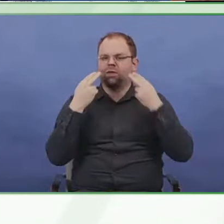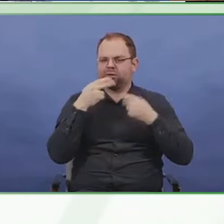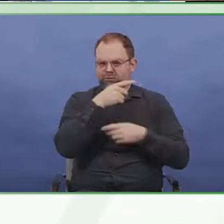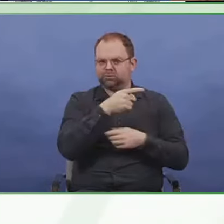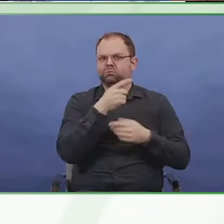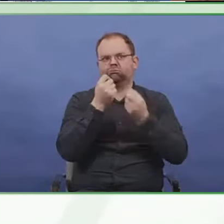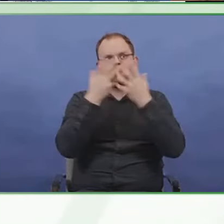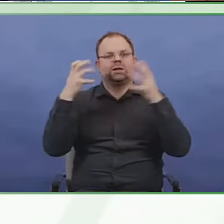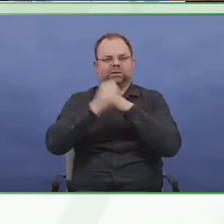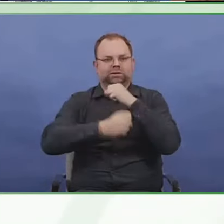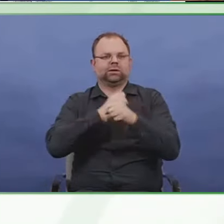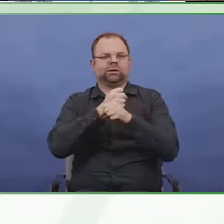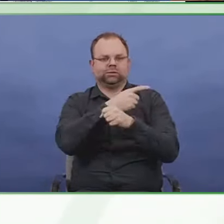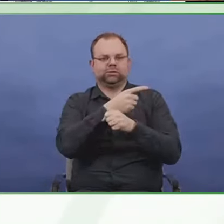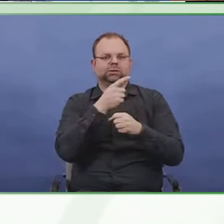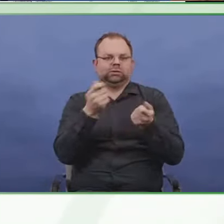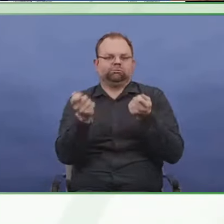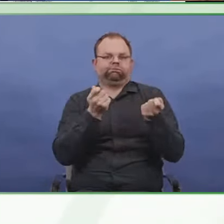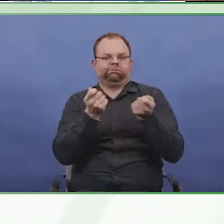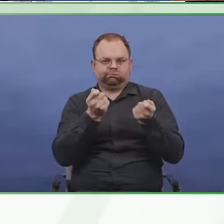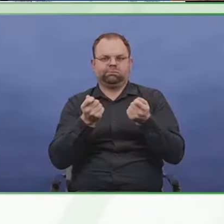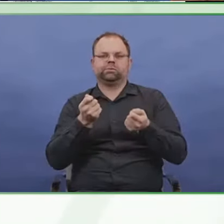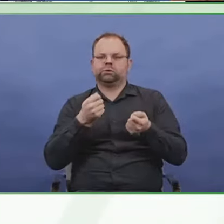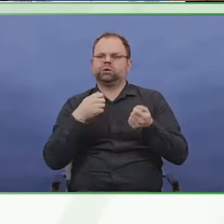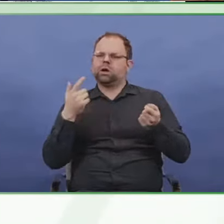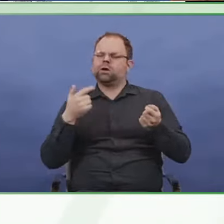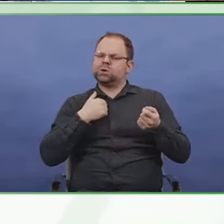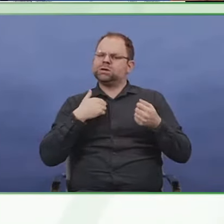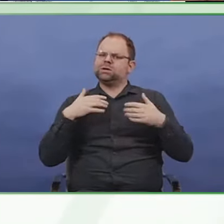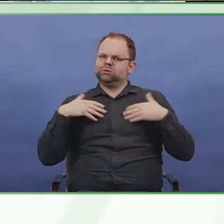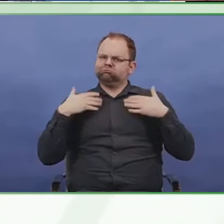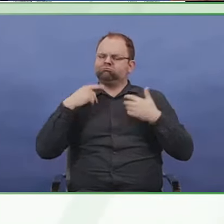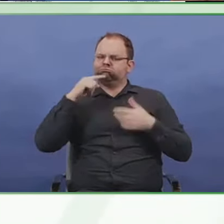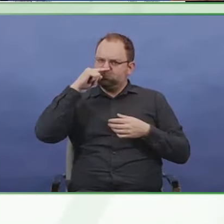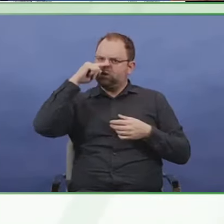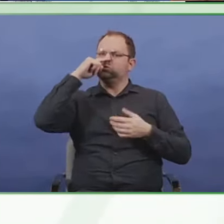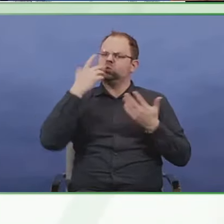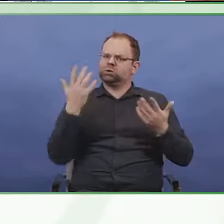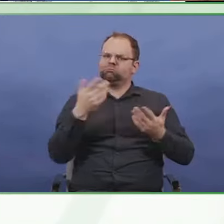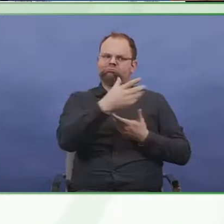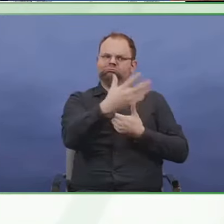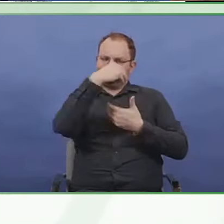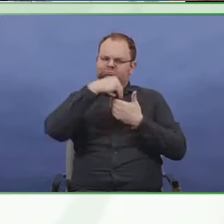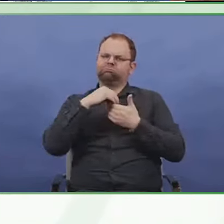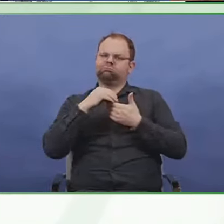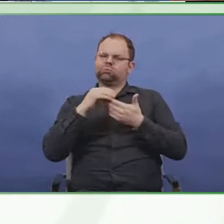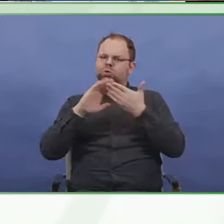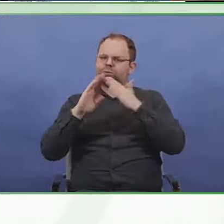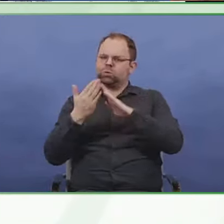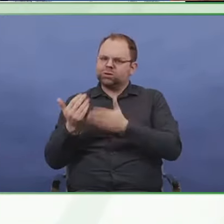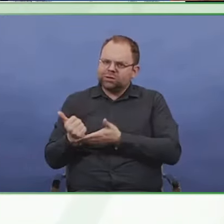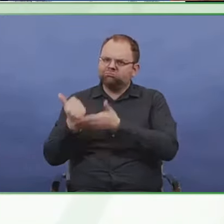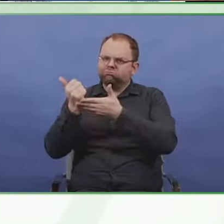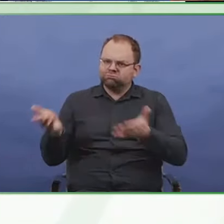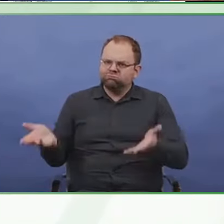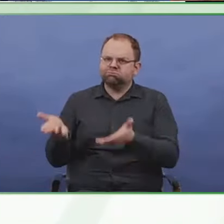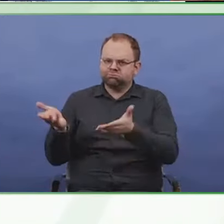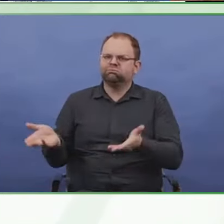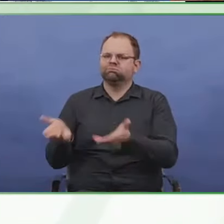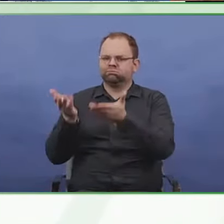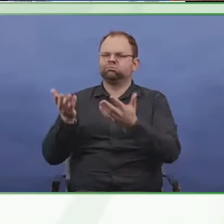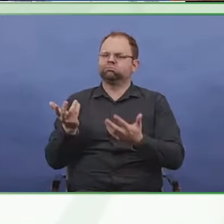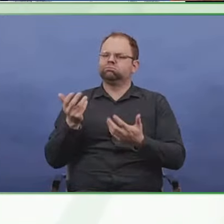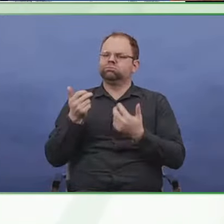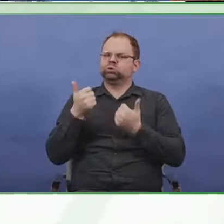identity, and they want to create it so you can identify yourself on